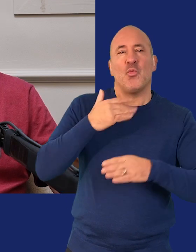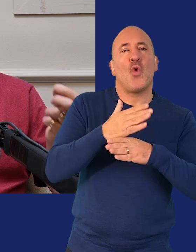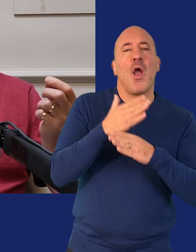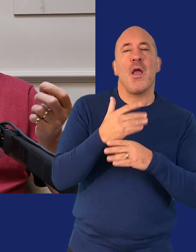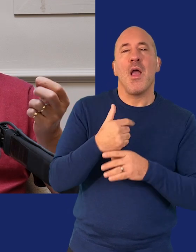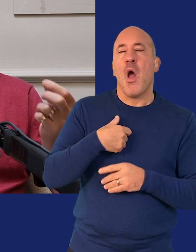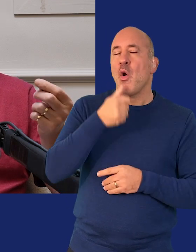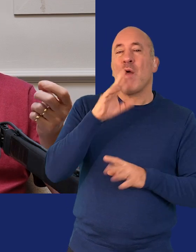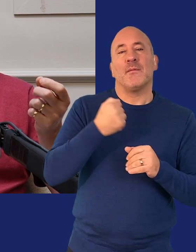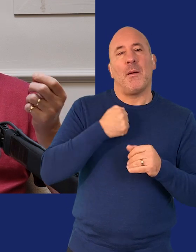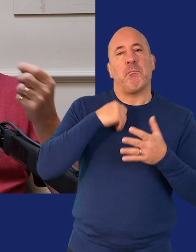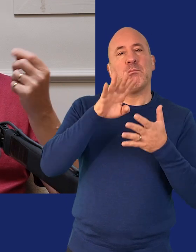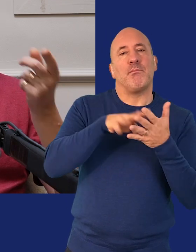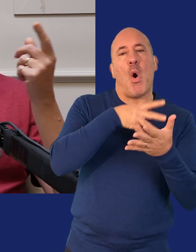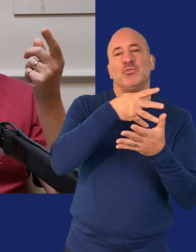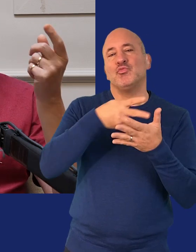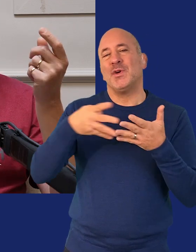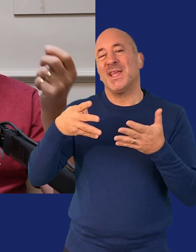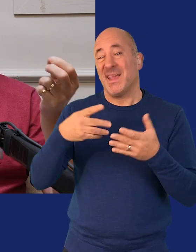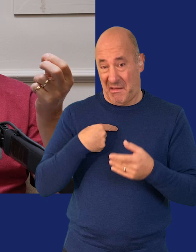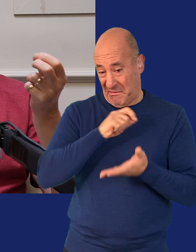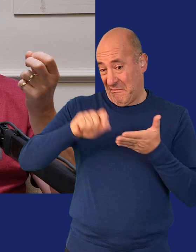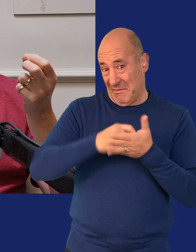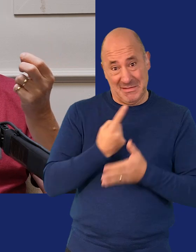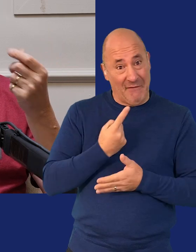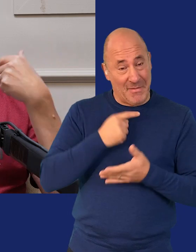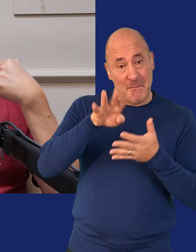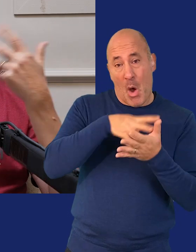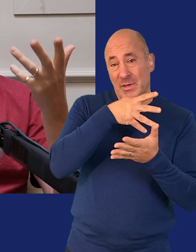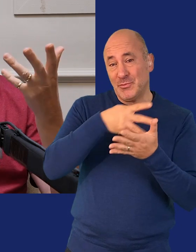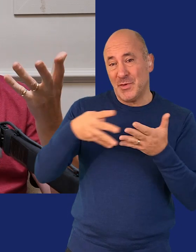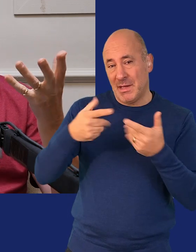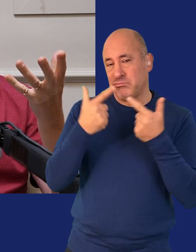I use in my work, I try and use poetry quite a lot and I write my own poetry.